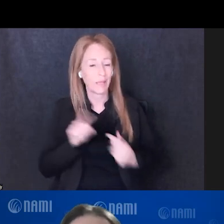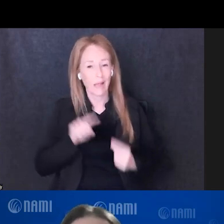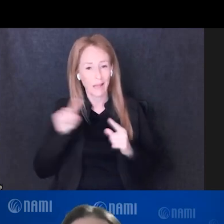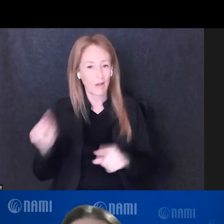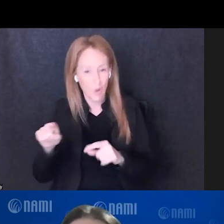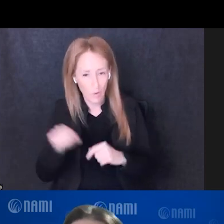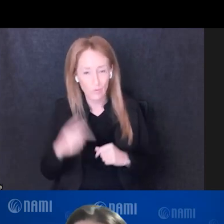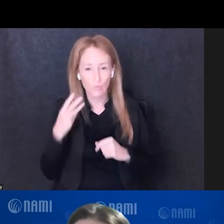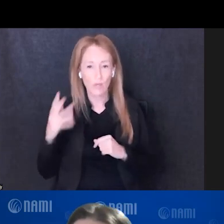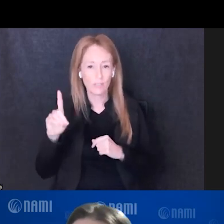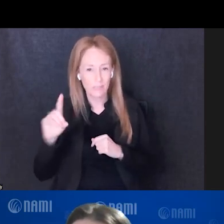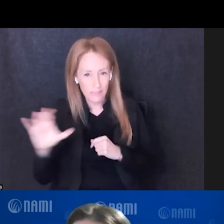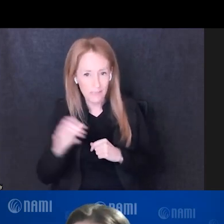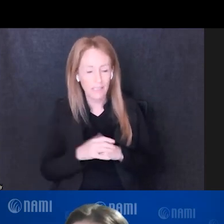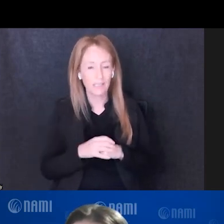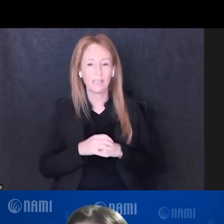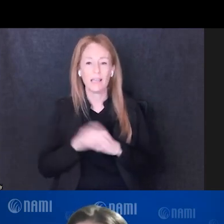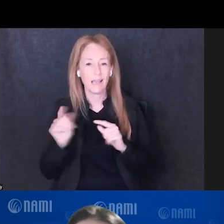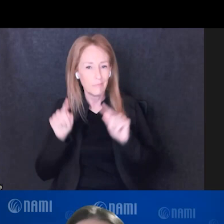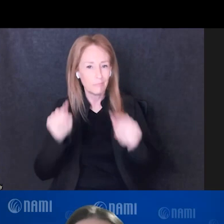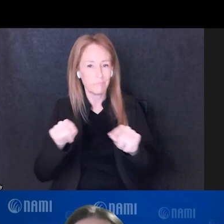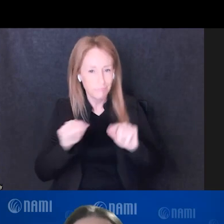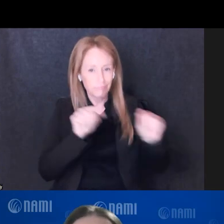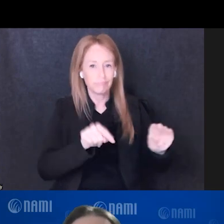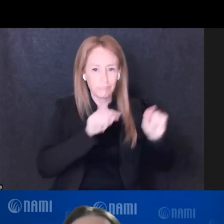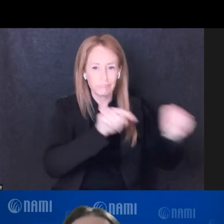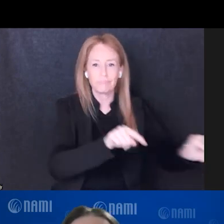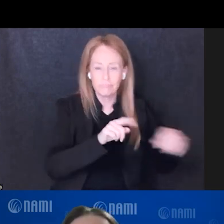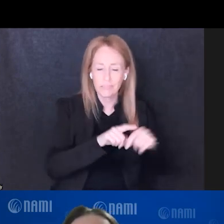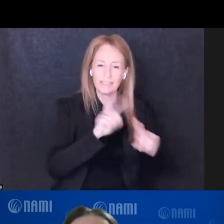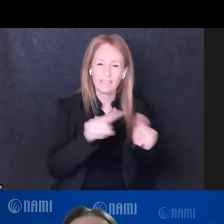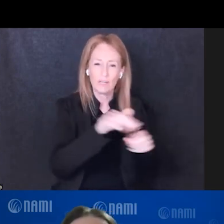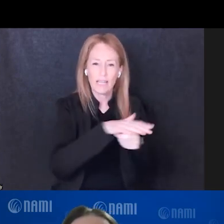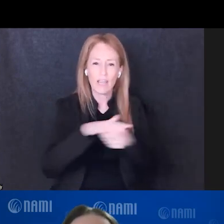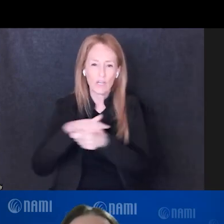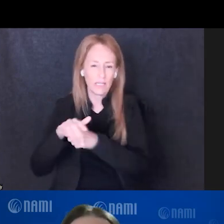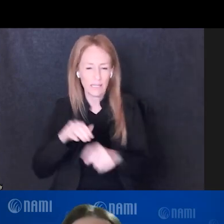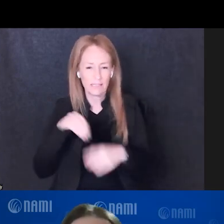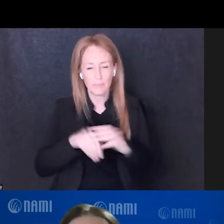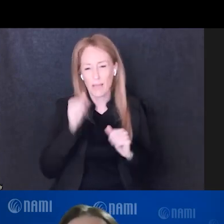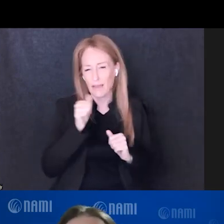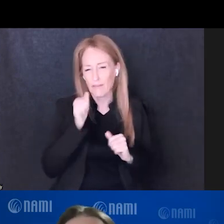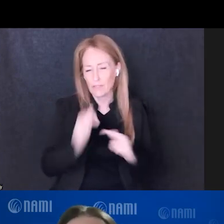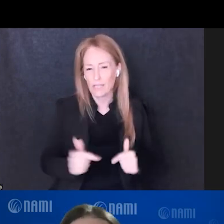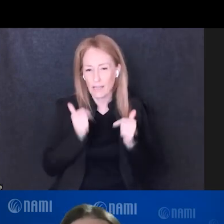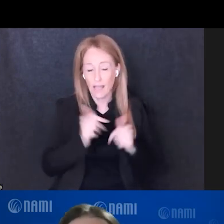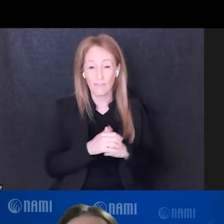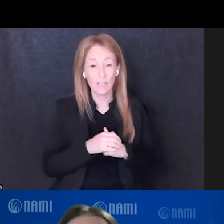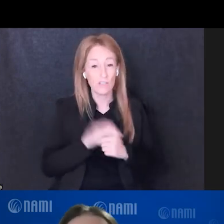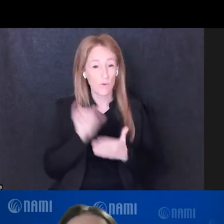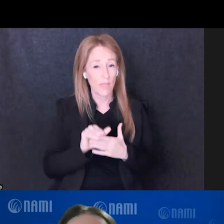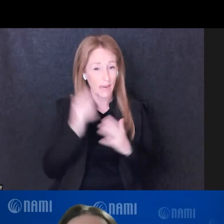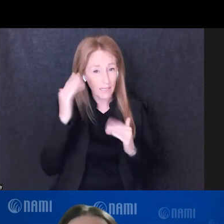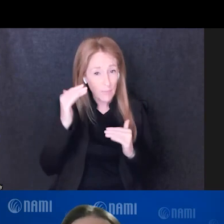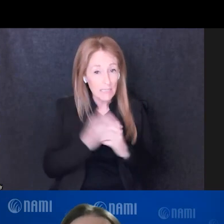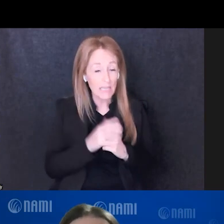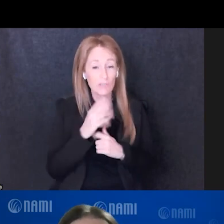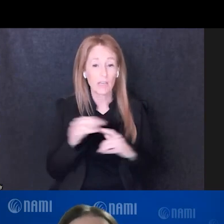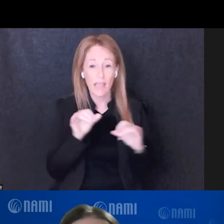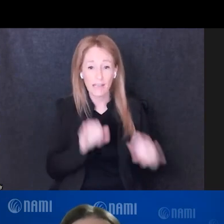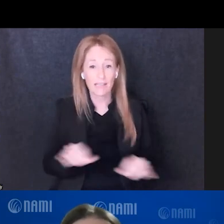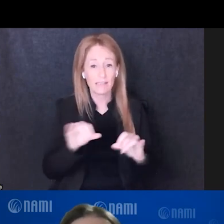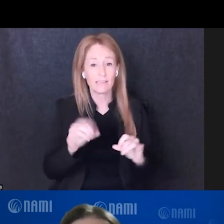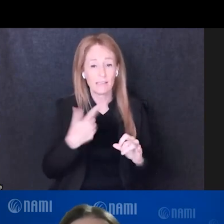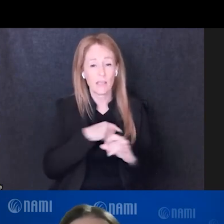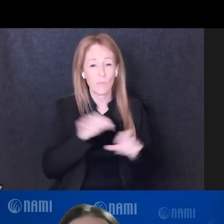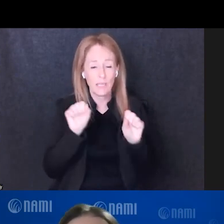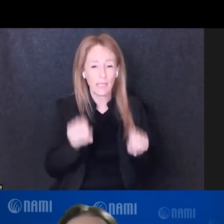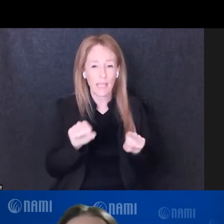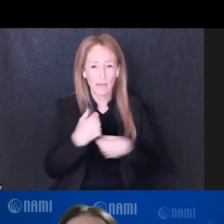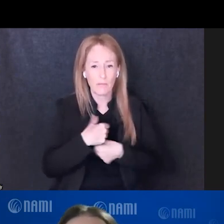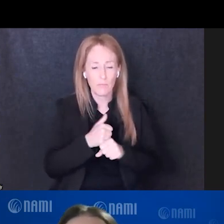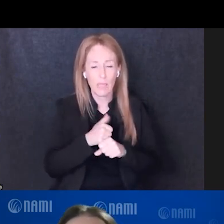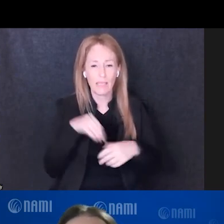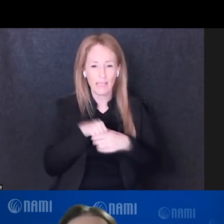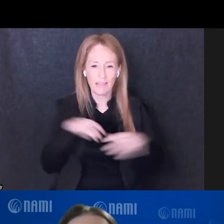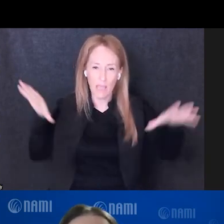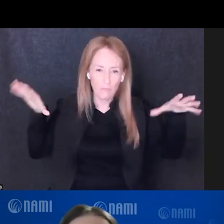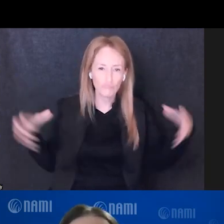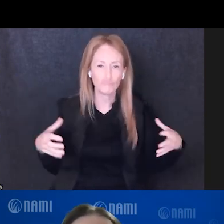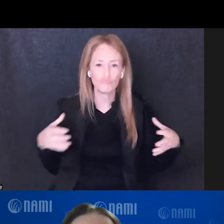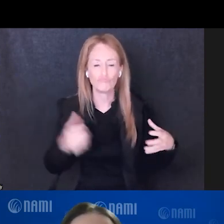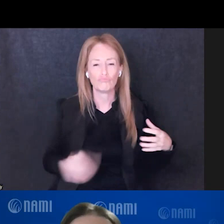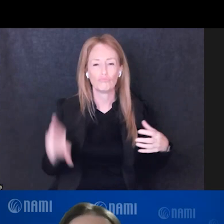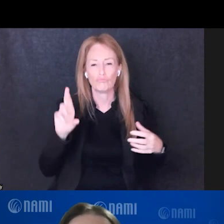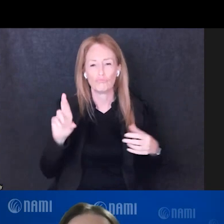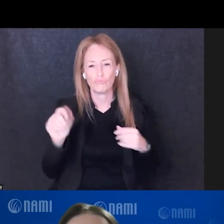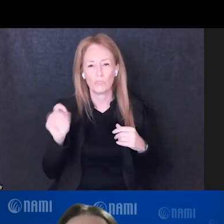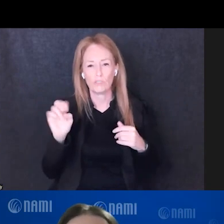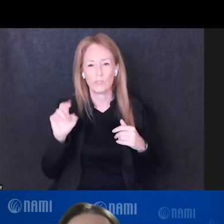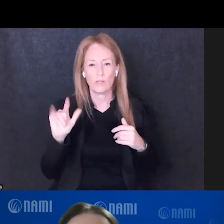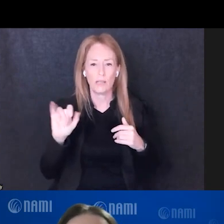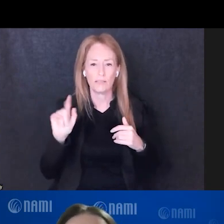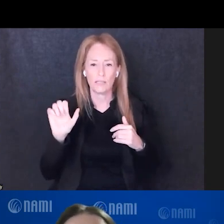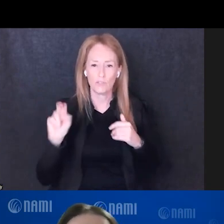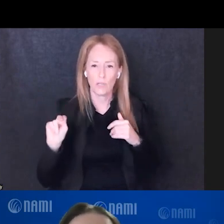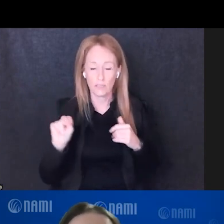I AM IN AND OUT AND THAT CONSISTENCY SO THAT YOU -- IF YOU ARE CALLING, YOU DON'T